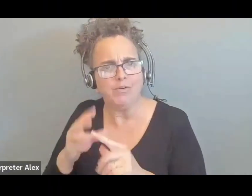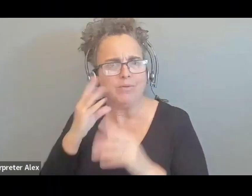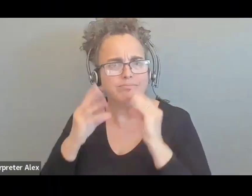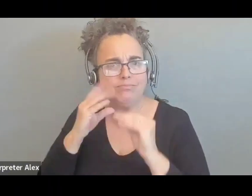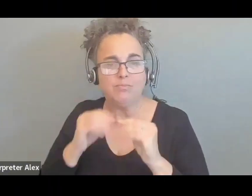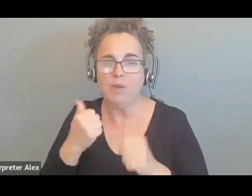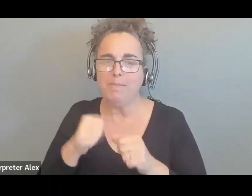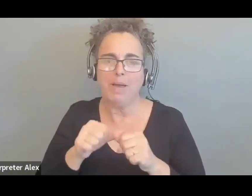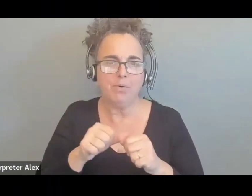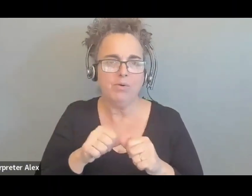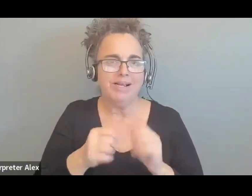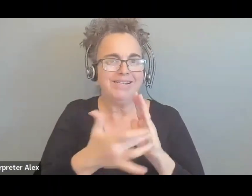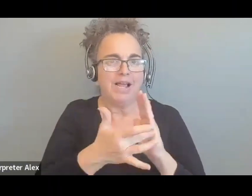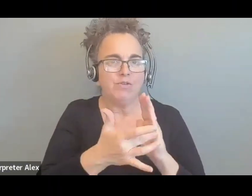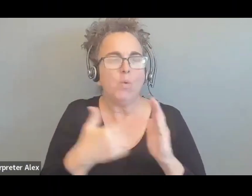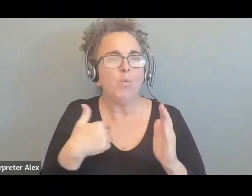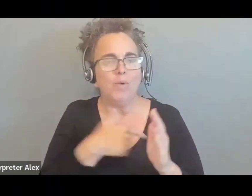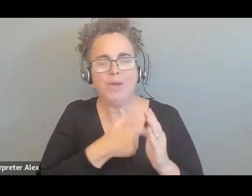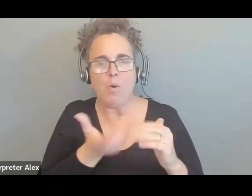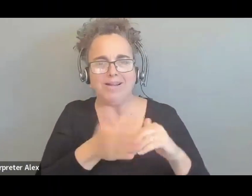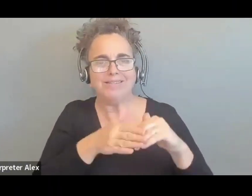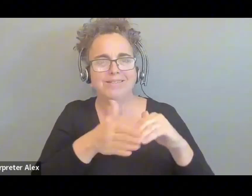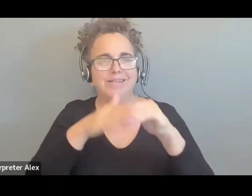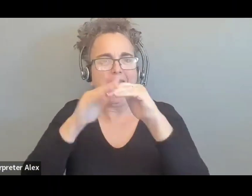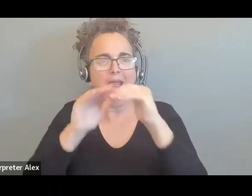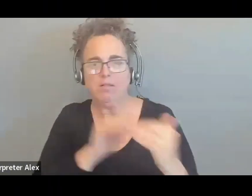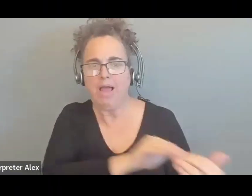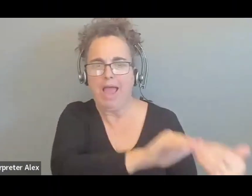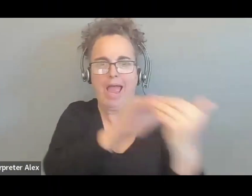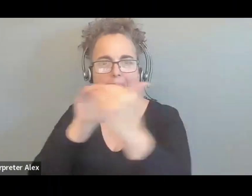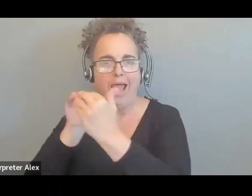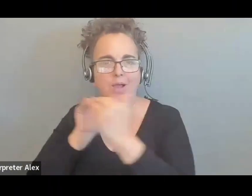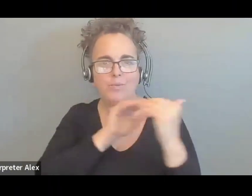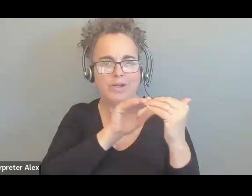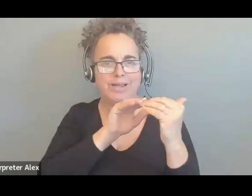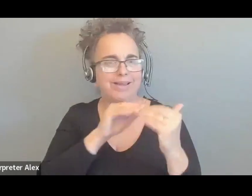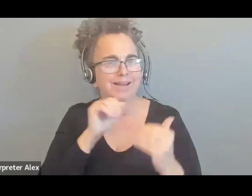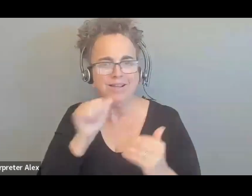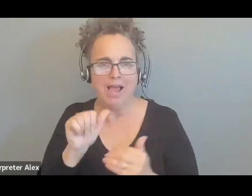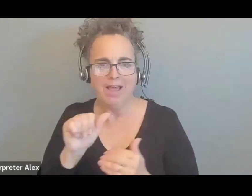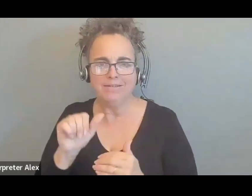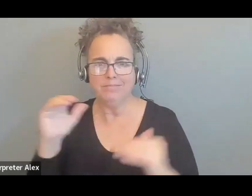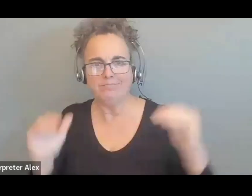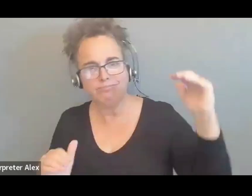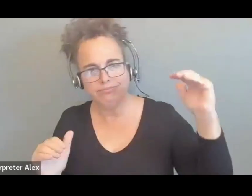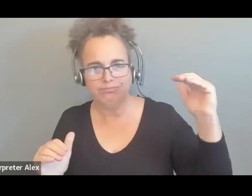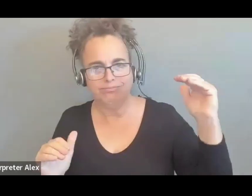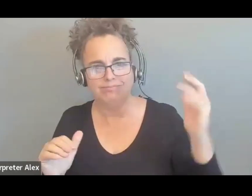So we want to scale equity and not inequity. So those are some really